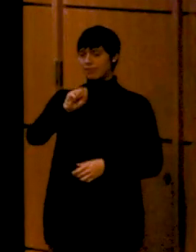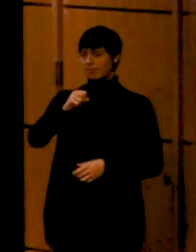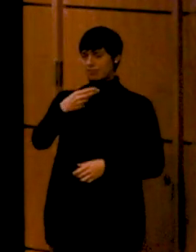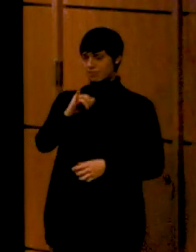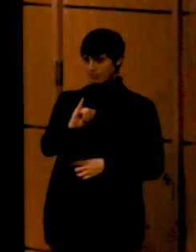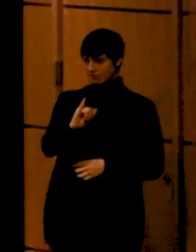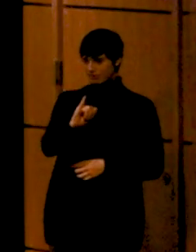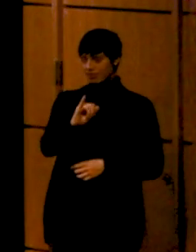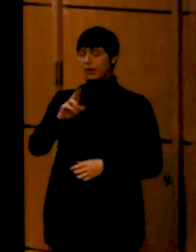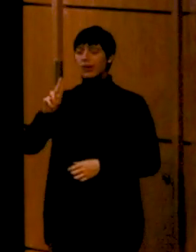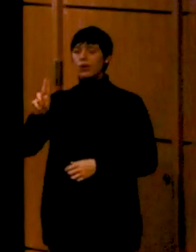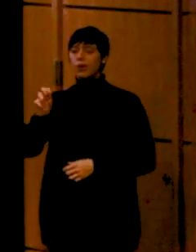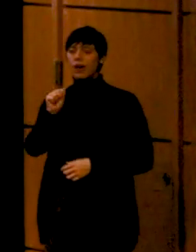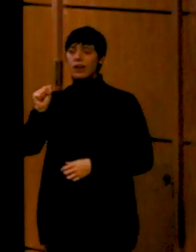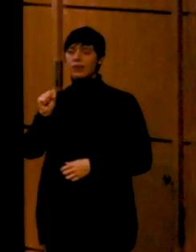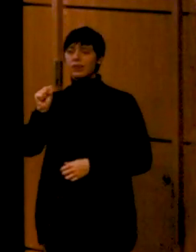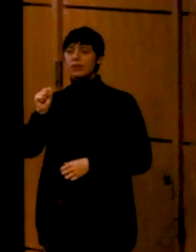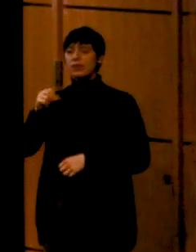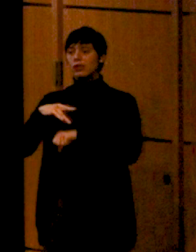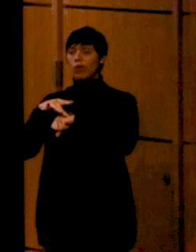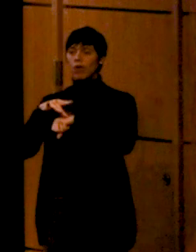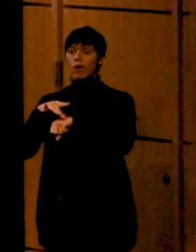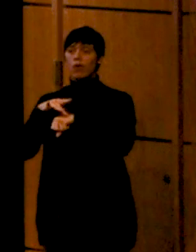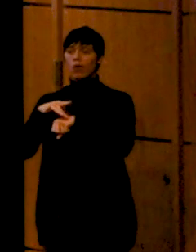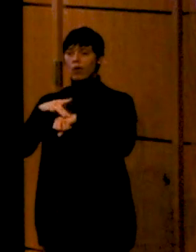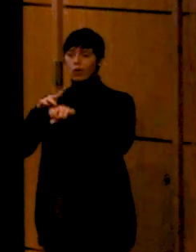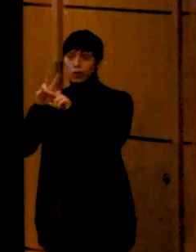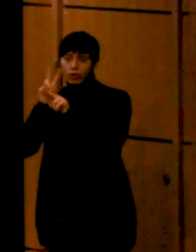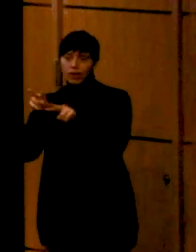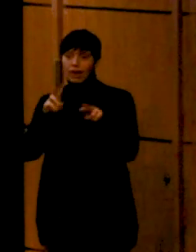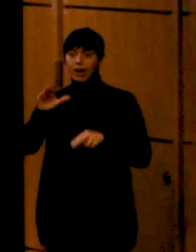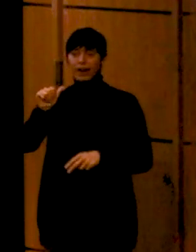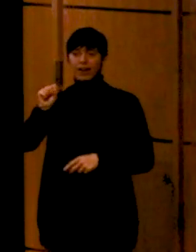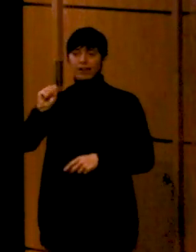the US Geological Survey Cascades Volcano Observatory for sharing their knowledge and